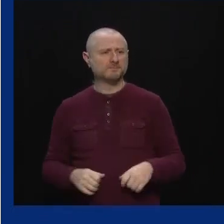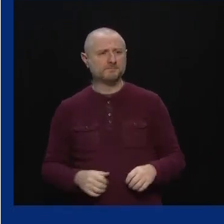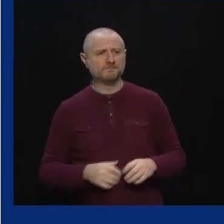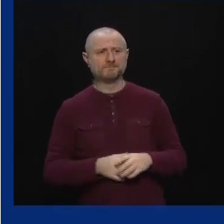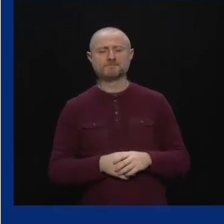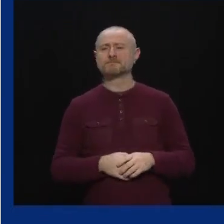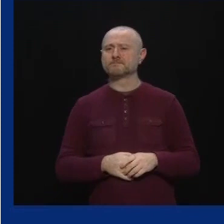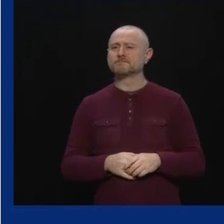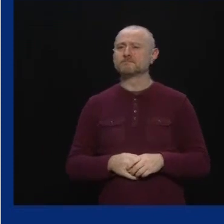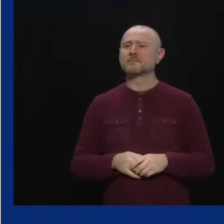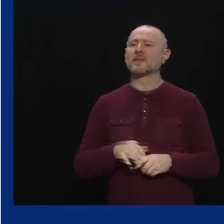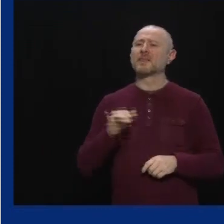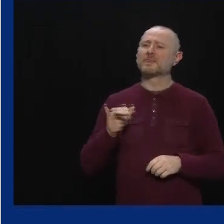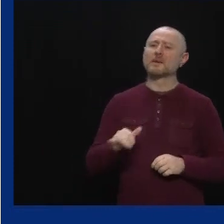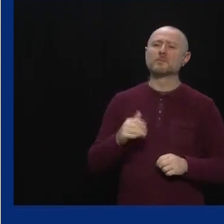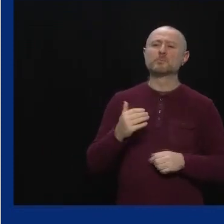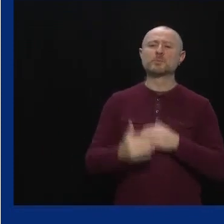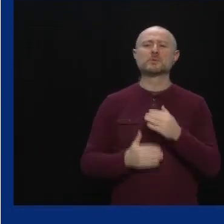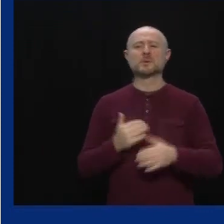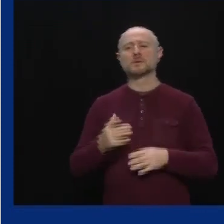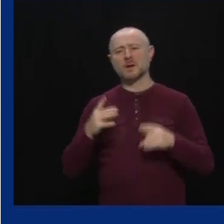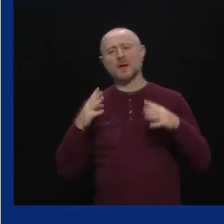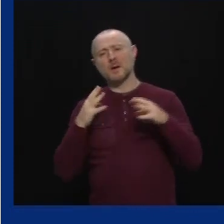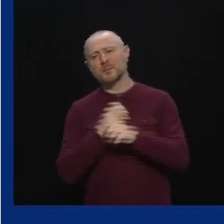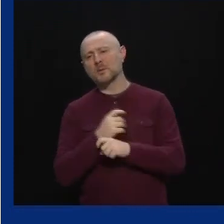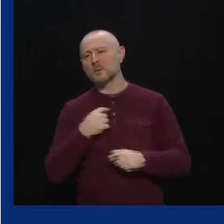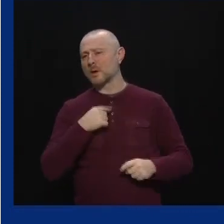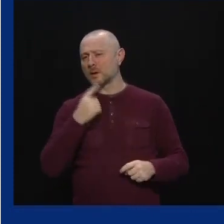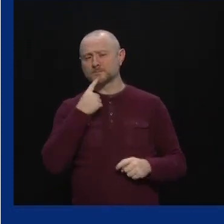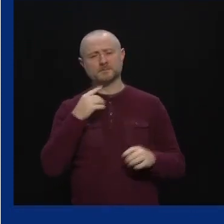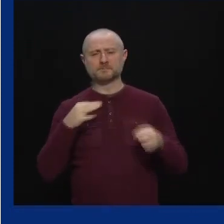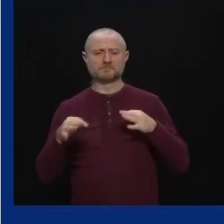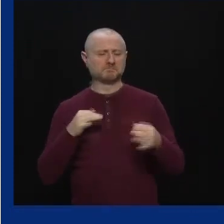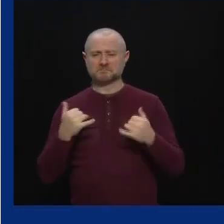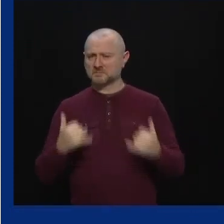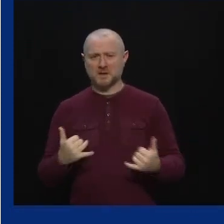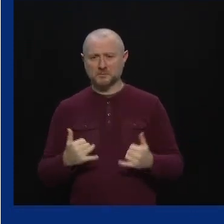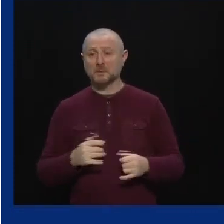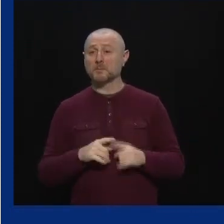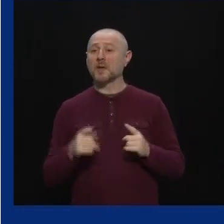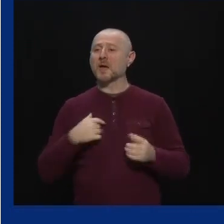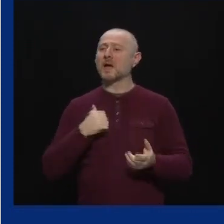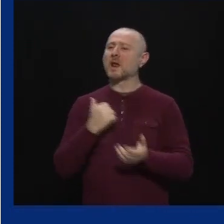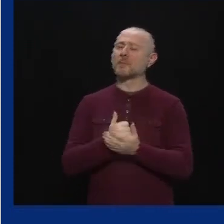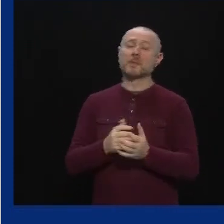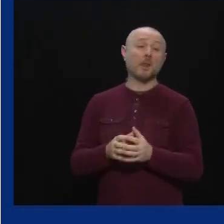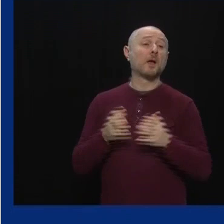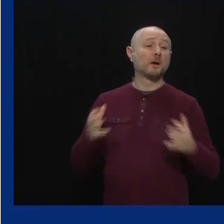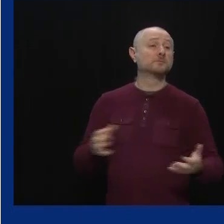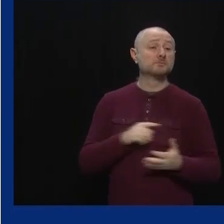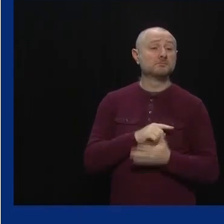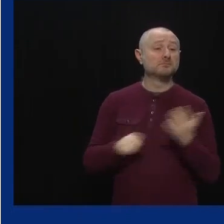THERE ARE SUBSIDIES AVAILABLE SO THAT THE COST OF HEALTH INSURANCE CAN BE GREATLY